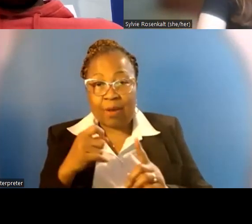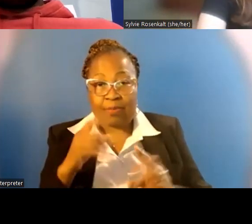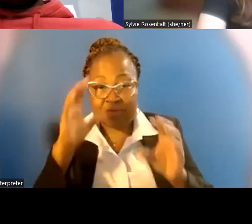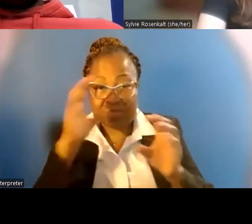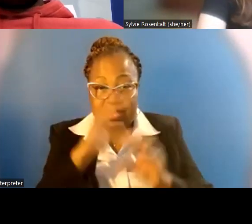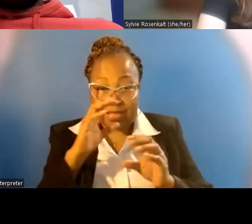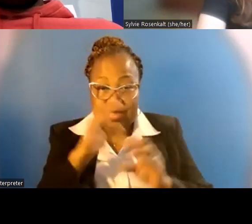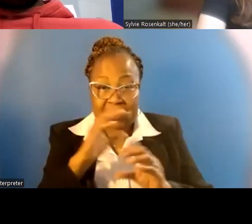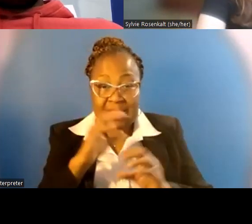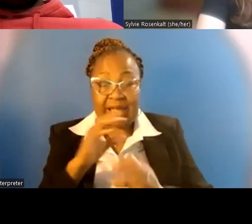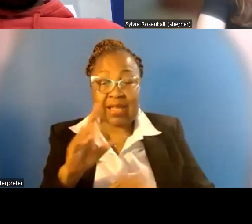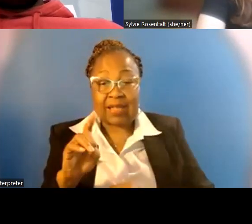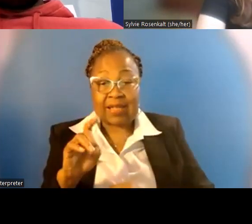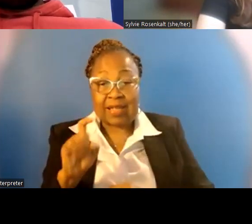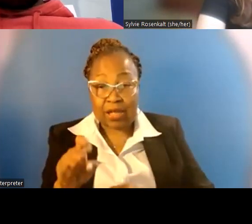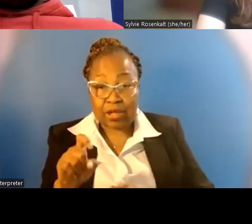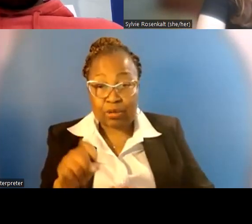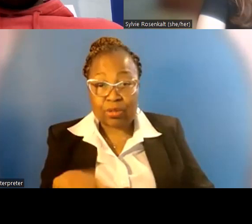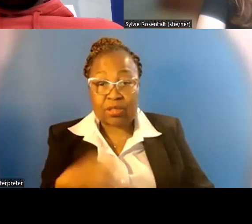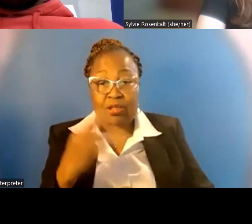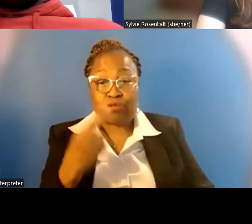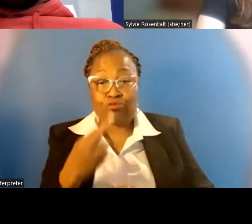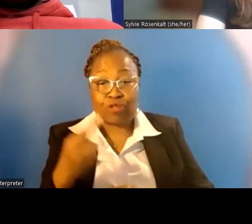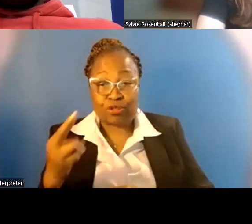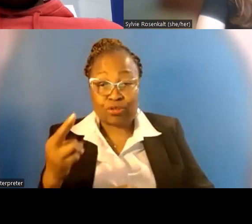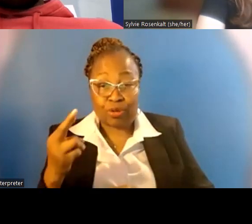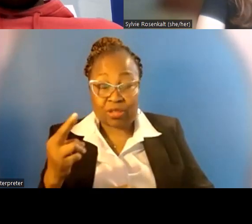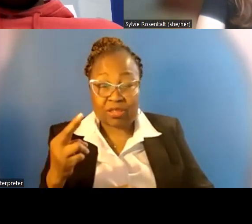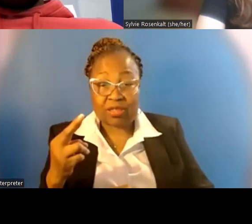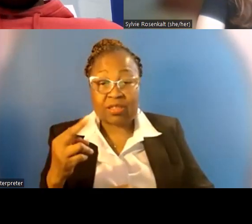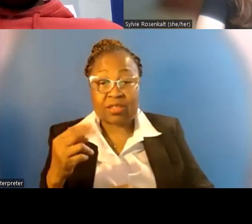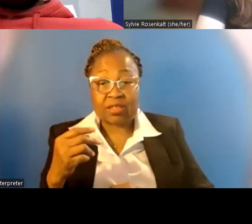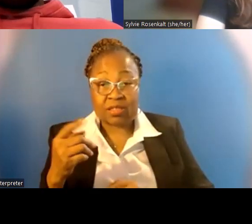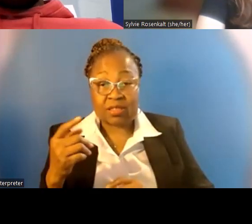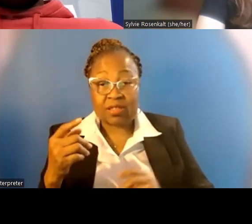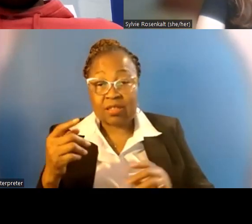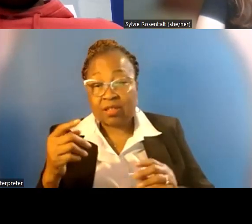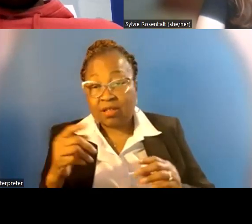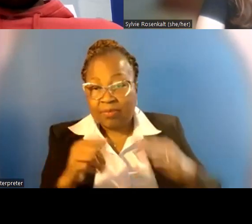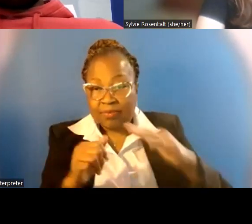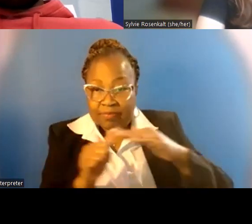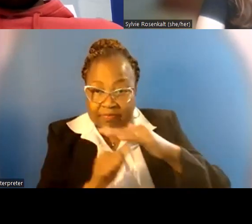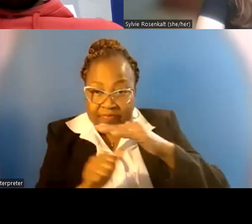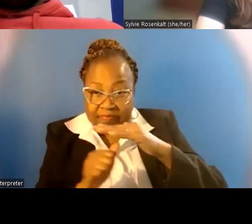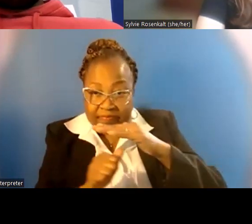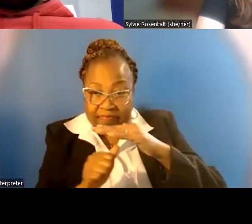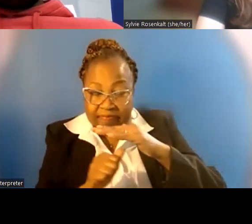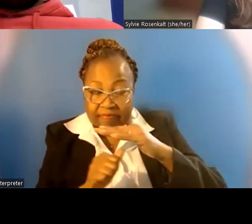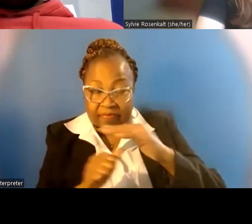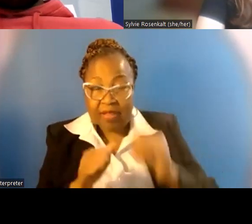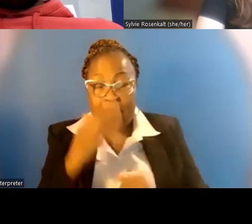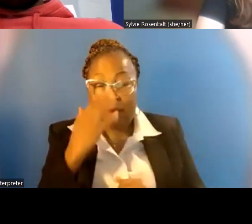and resources under the radar because of again,